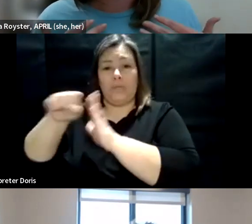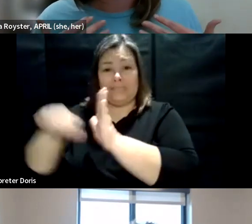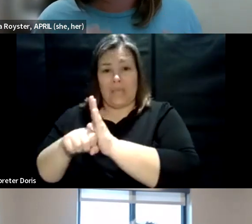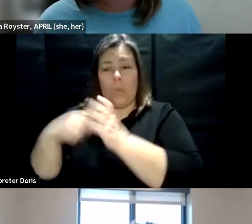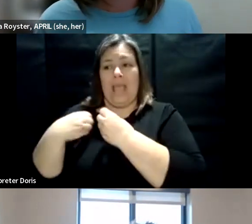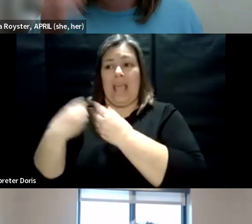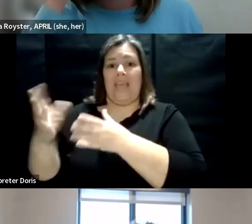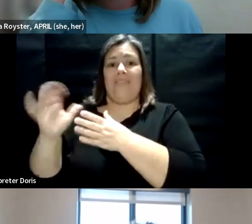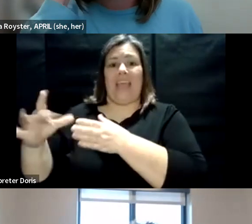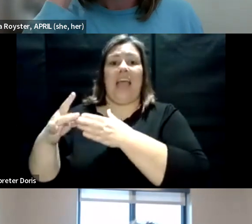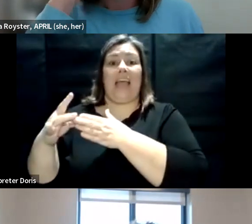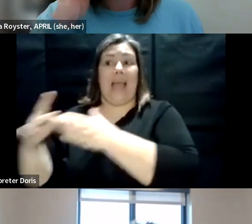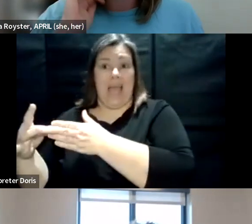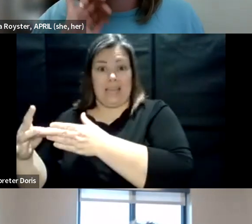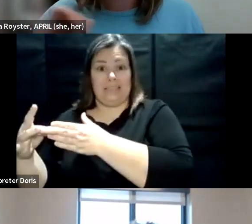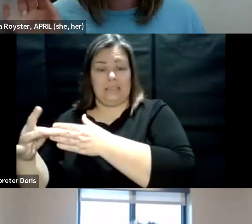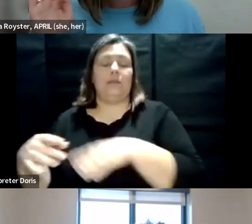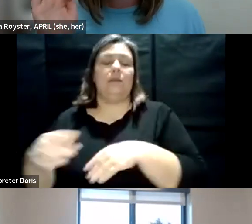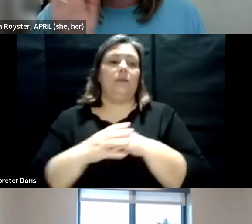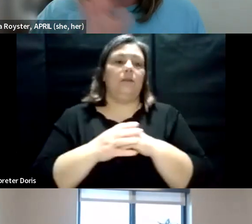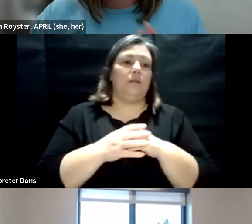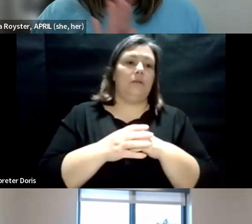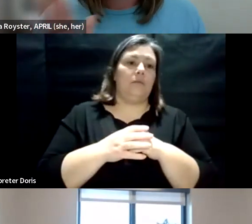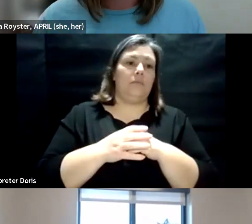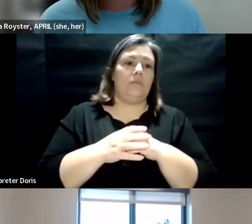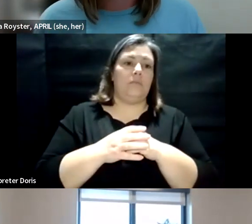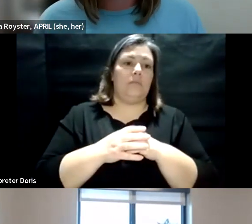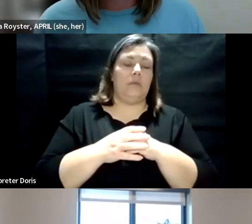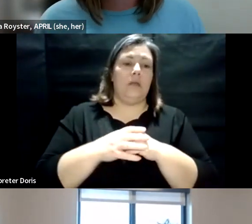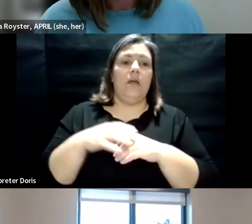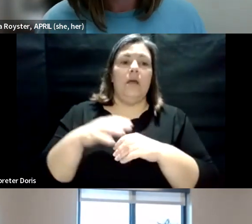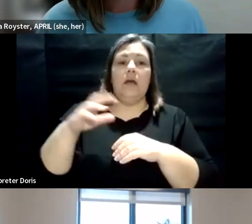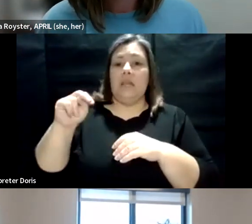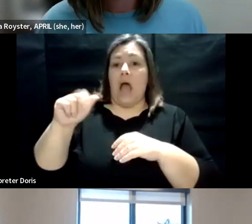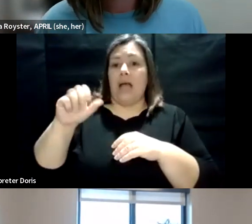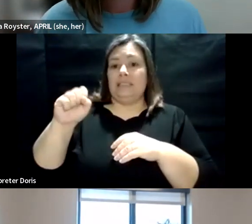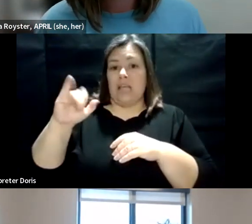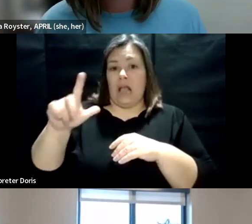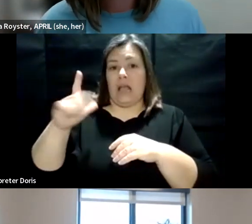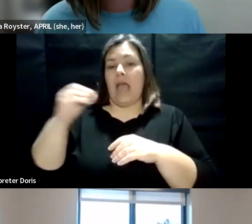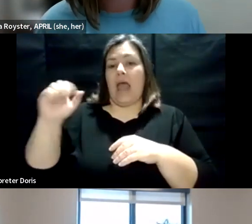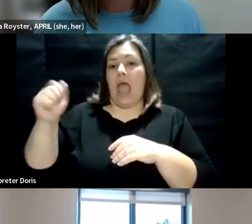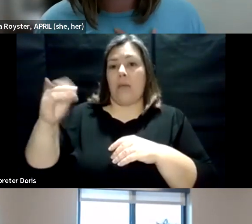So that is no the where IL you come to if that first call with CMS and you kind of guide them on some issues that are happening within your state. And that's where we give that guidance, and that's what's really impactful. That's where we get that guidance and that is where really impactful. And I will say no. Silk and April are part of some of those stakeholders.